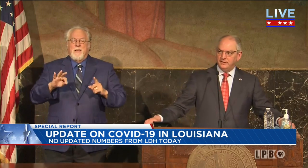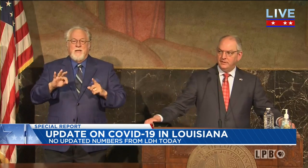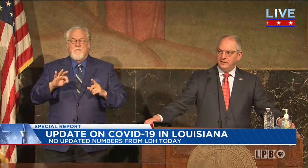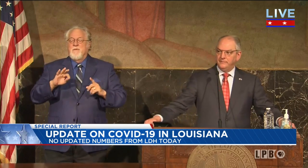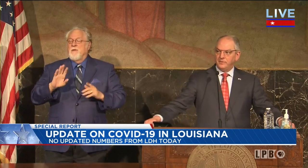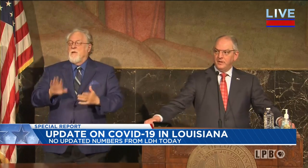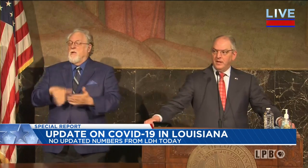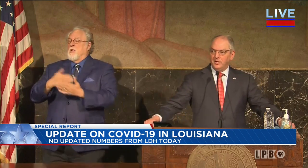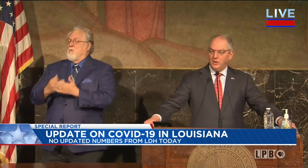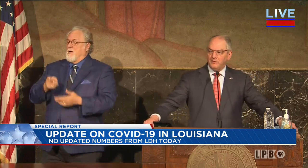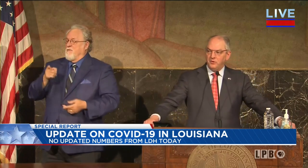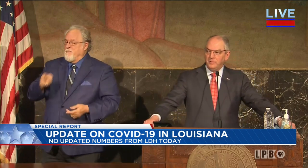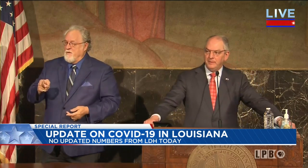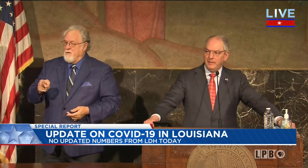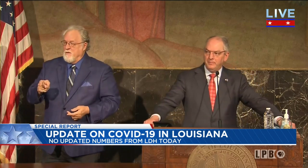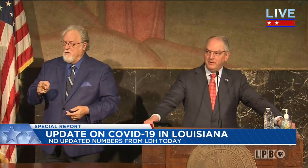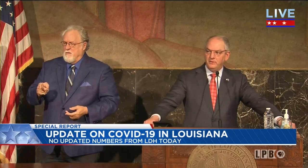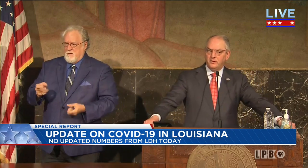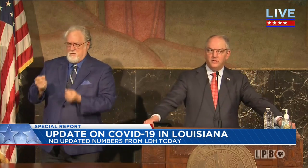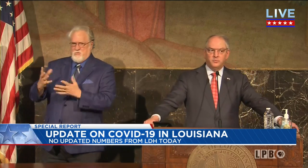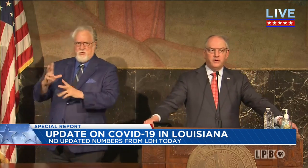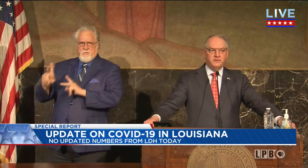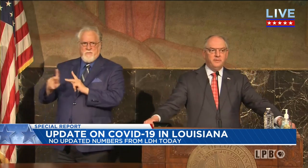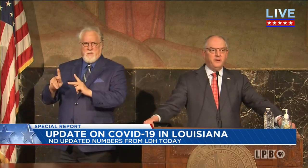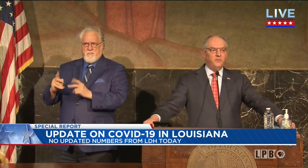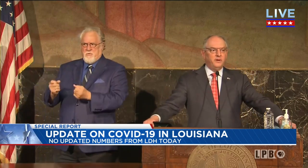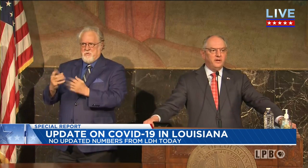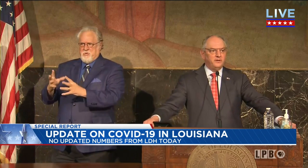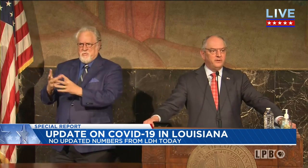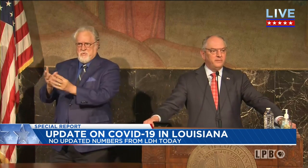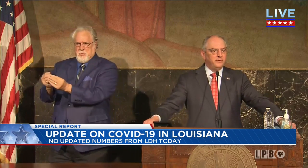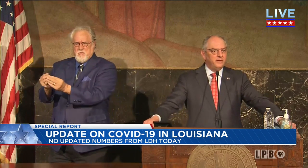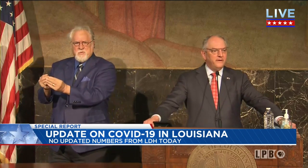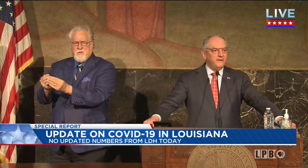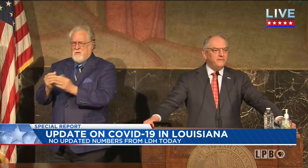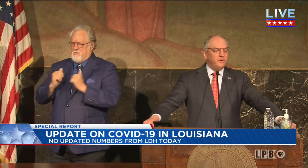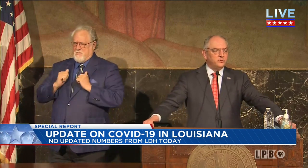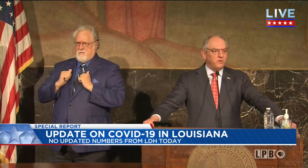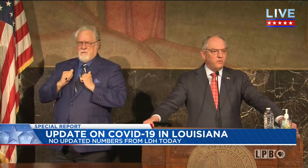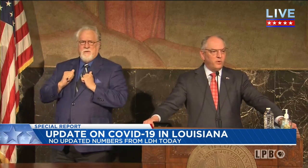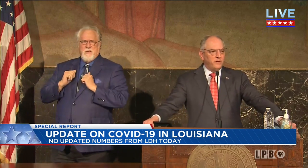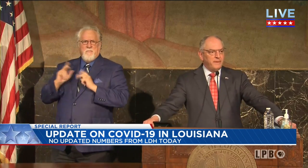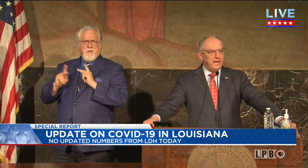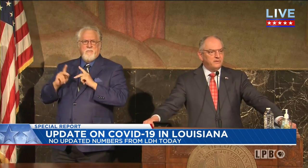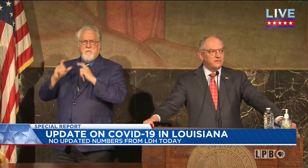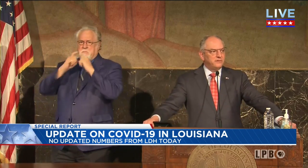YOUR HOME. THIS MAY NOT BE POPULAR TO SAY.